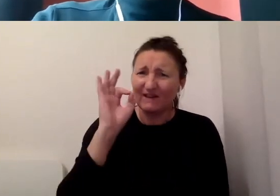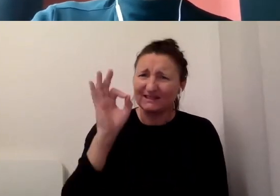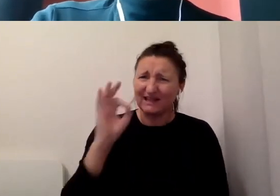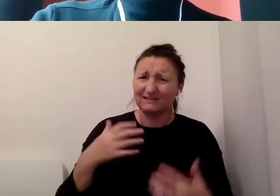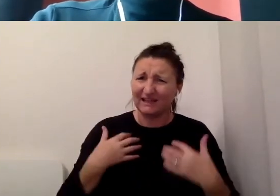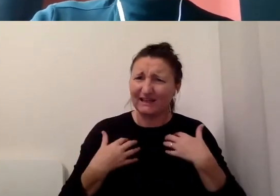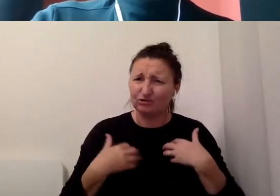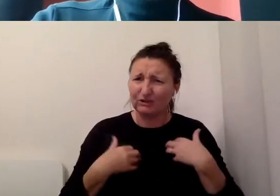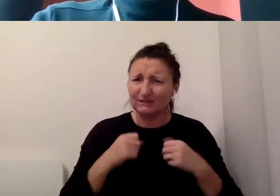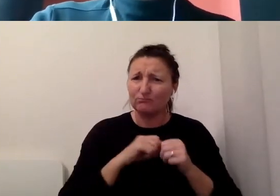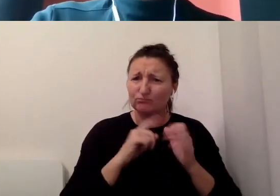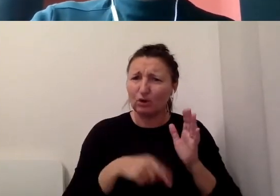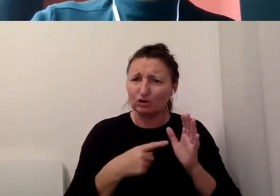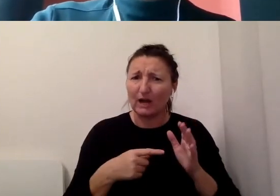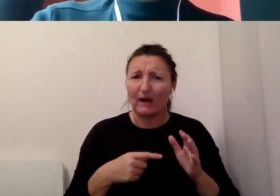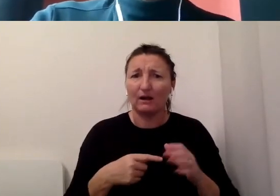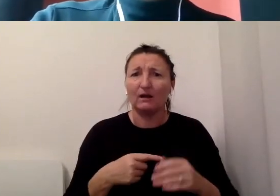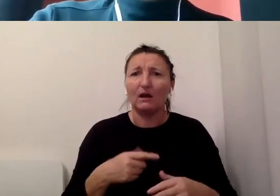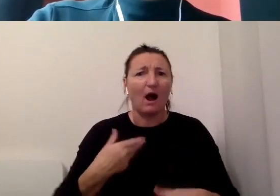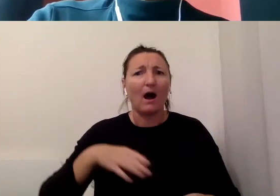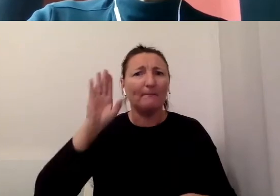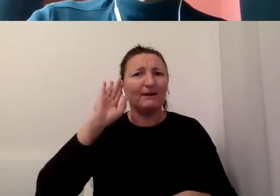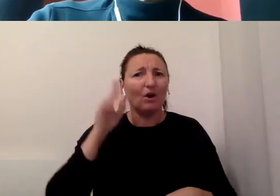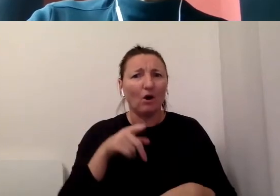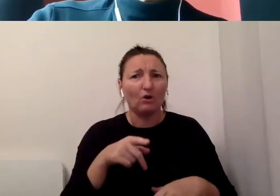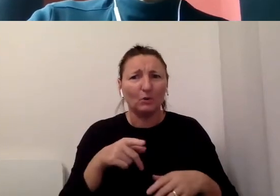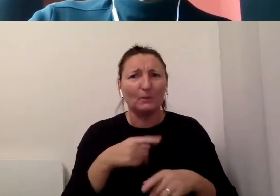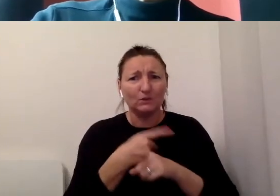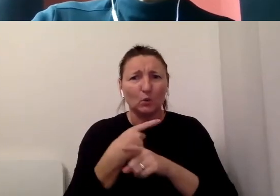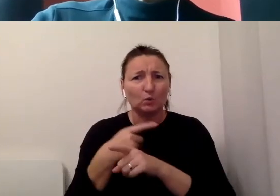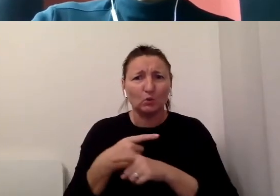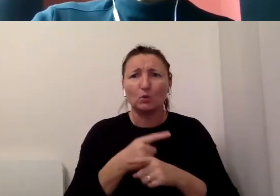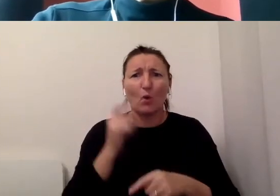And you’ve, I've already heard you talk about such amazing ideas for how to put that into action.